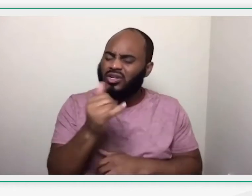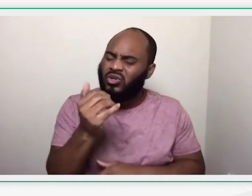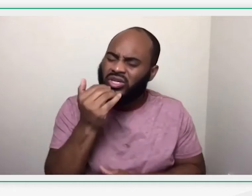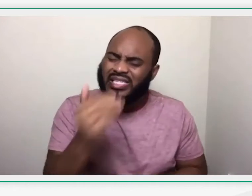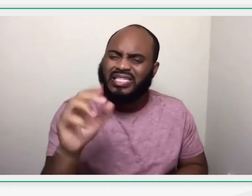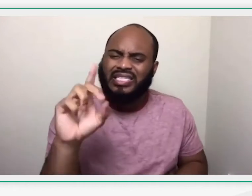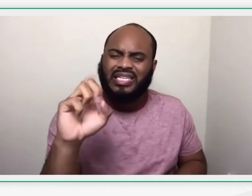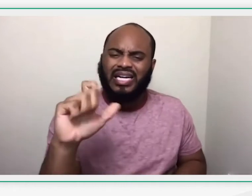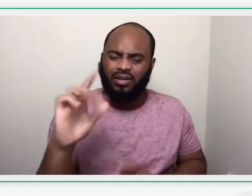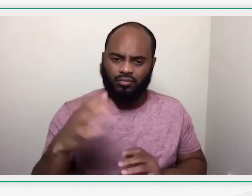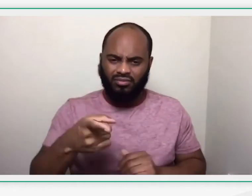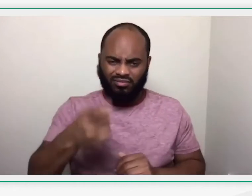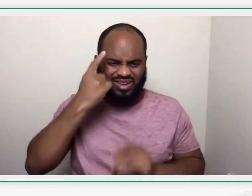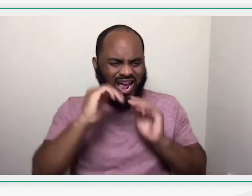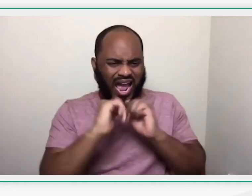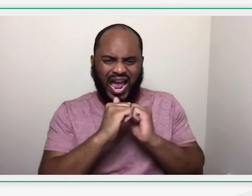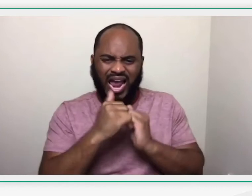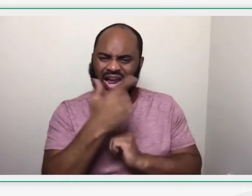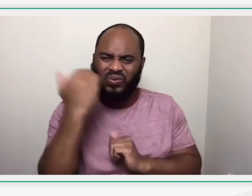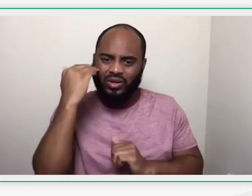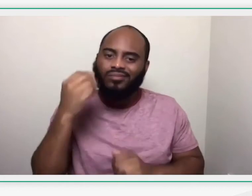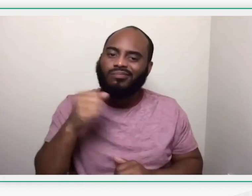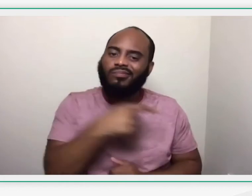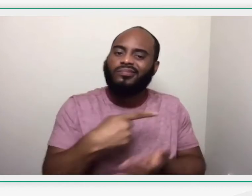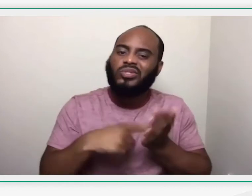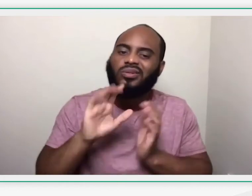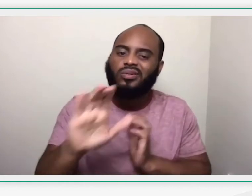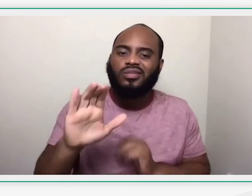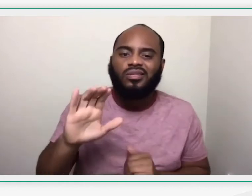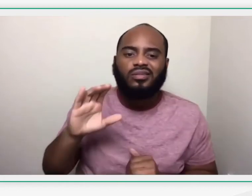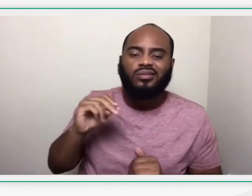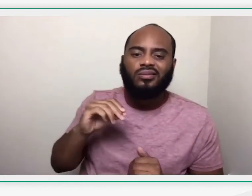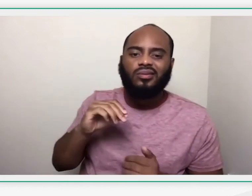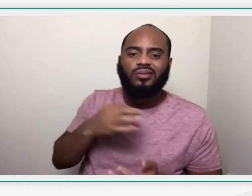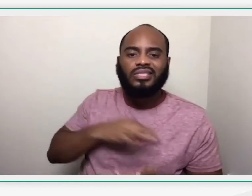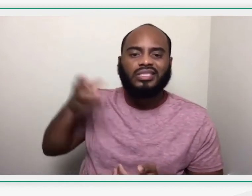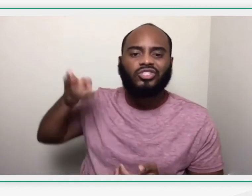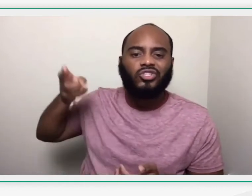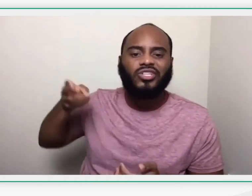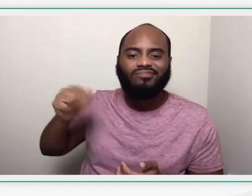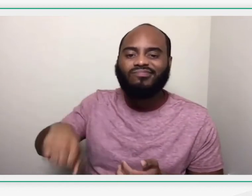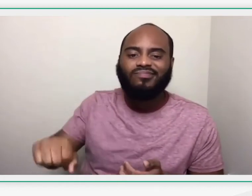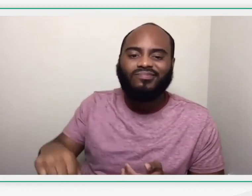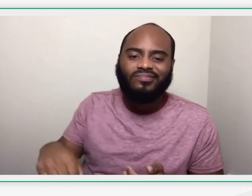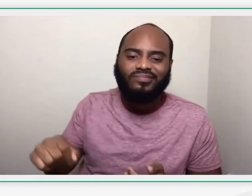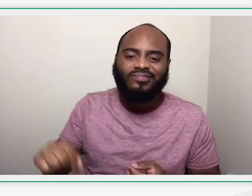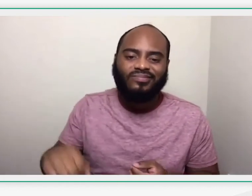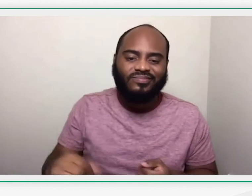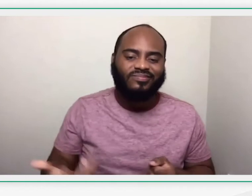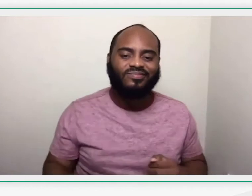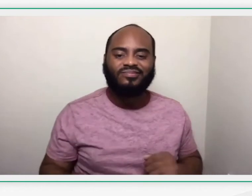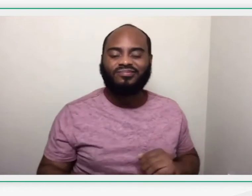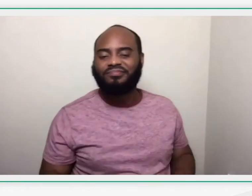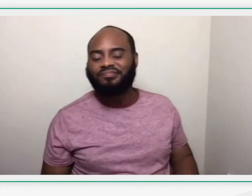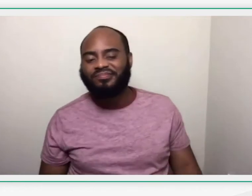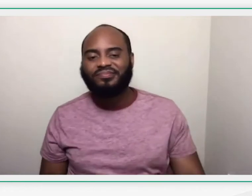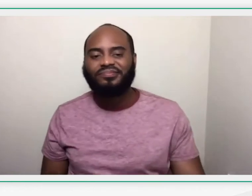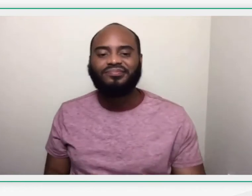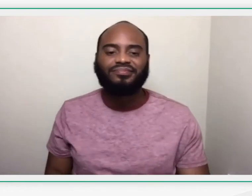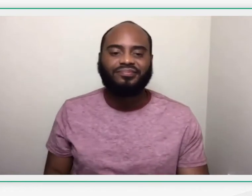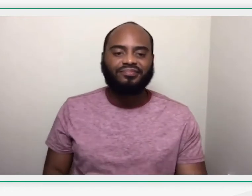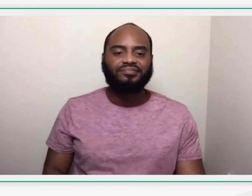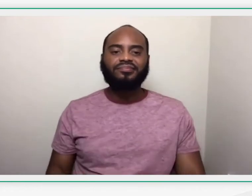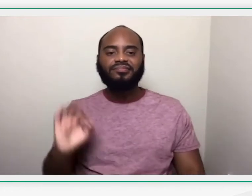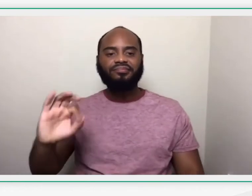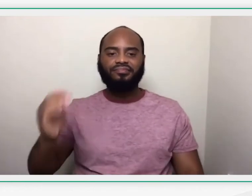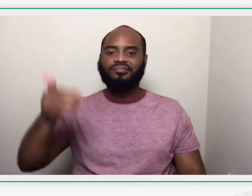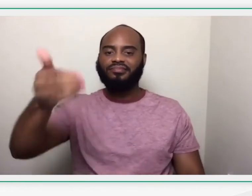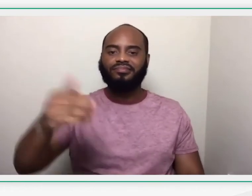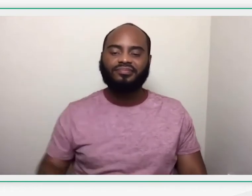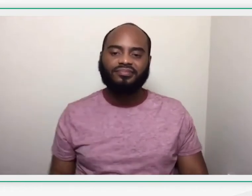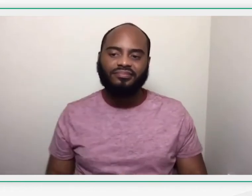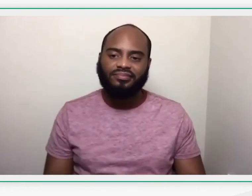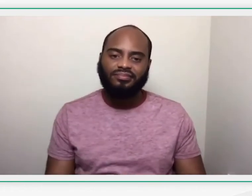And, sometimes, those pre-approval letters offer an extremely good deal. You're just asking yourself, "How can I be offered this?" Yes, quite often they've done a soft check on your credit history.